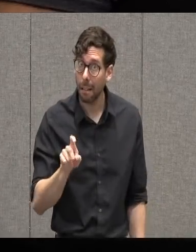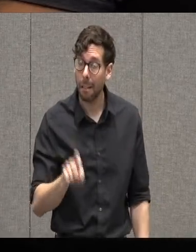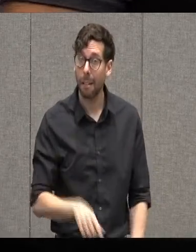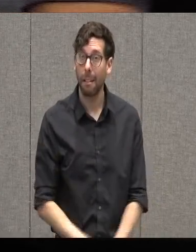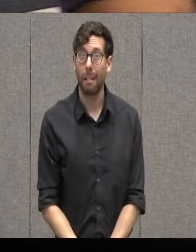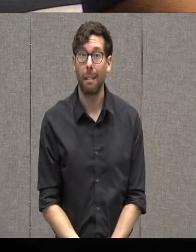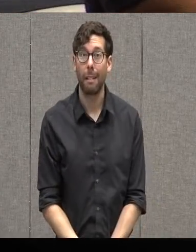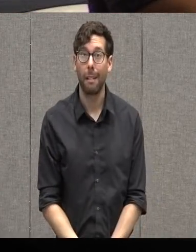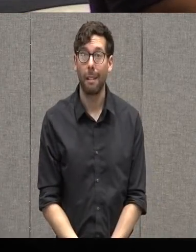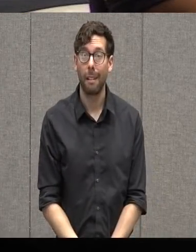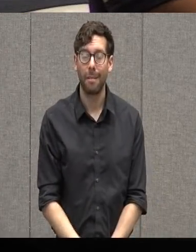Good job.